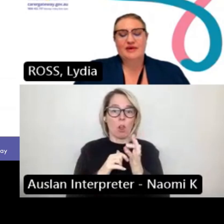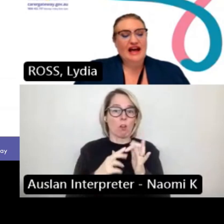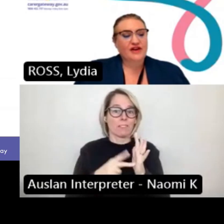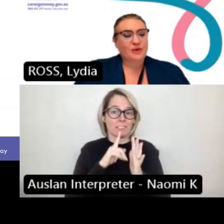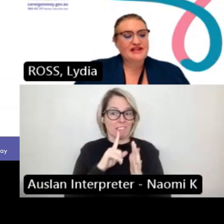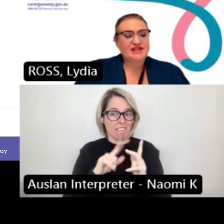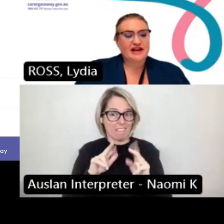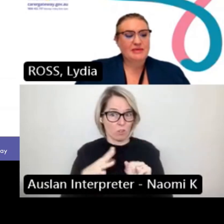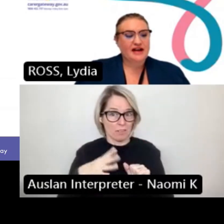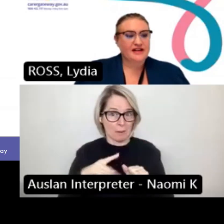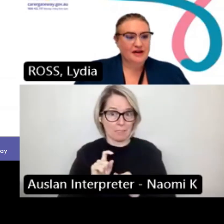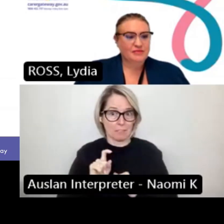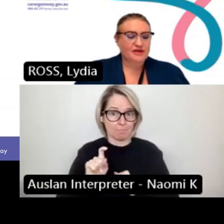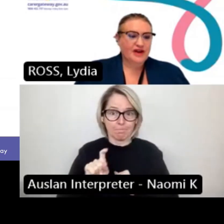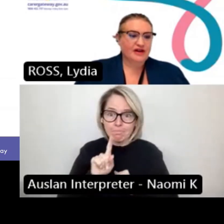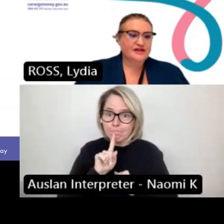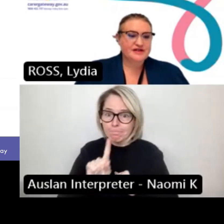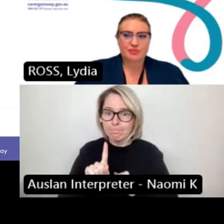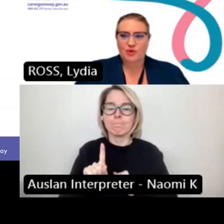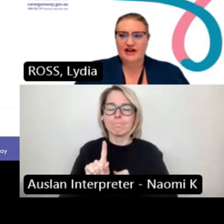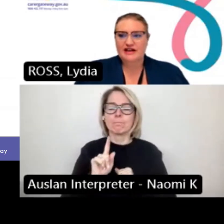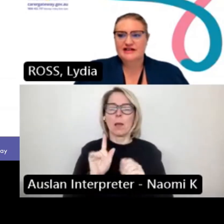So we have a question about the number of carers supported.